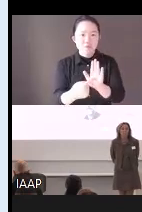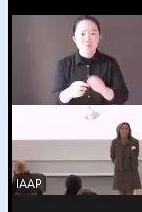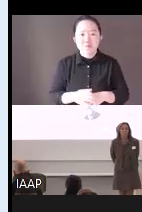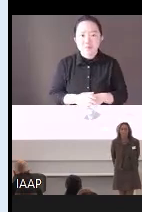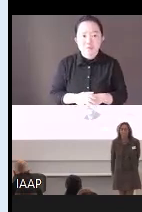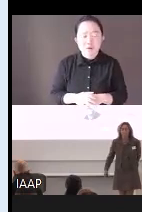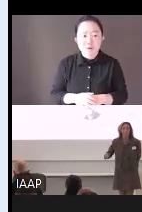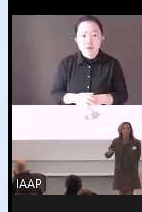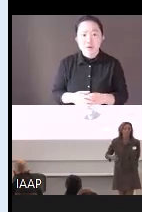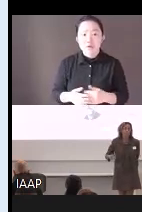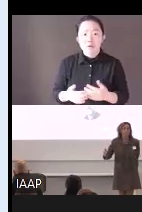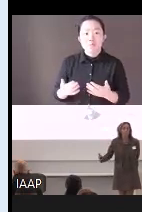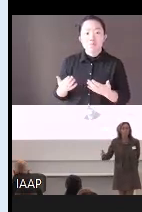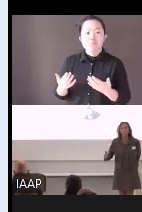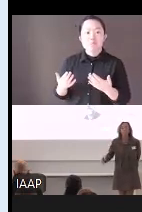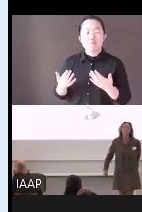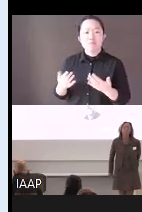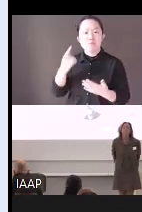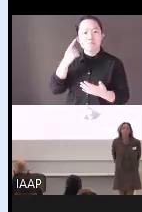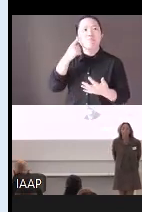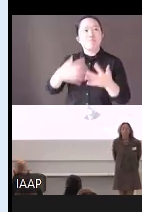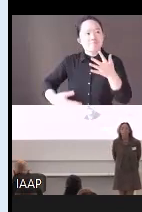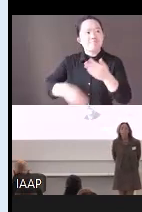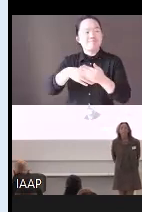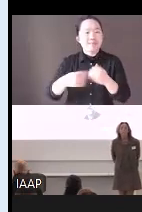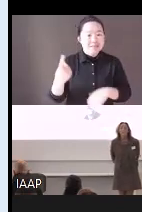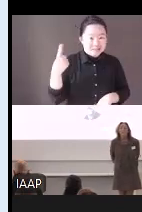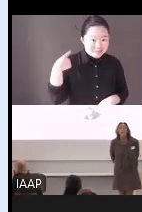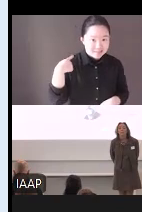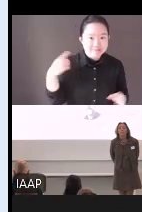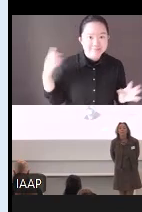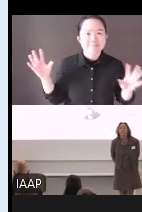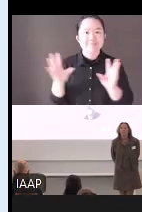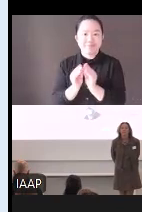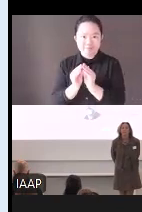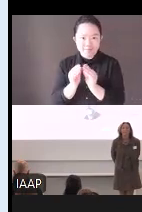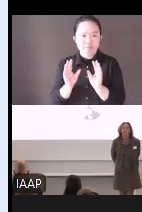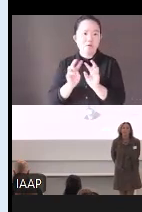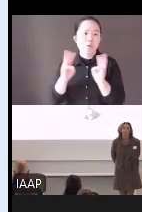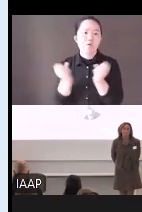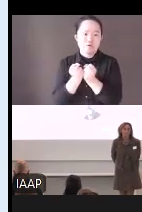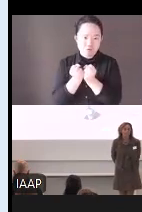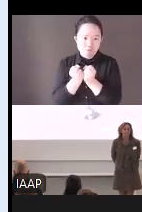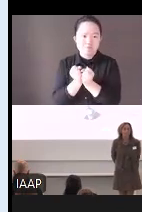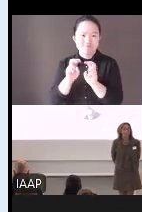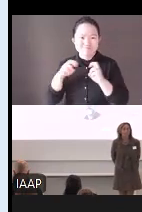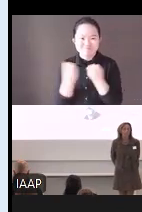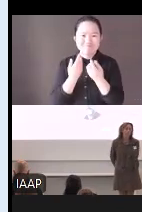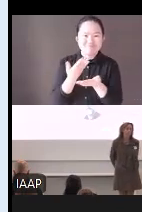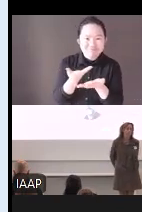So we are usually combining these events with the workshops for members, where we are discussing the requirements that are in the European legislation,